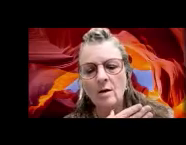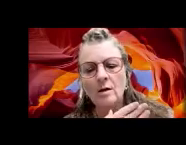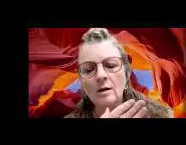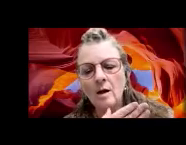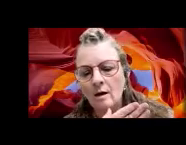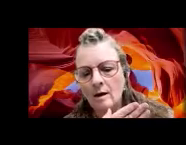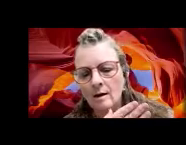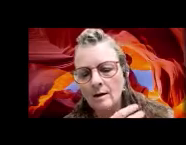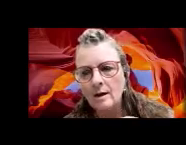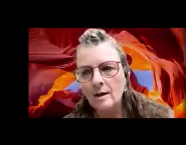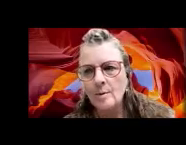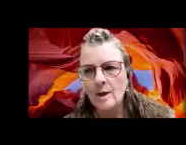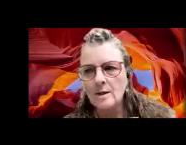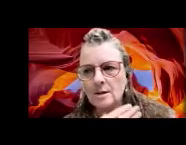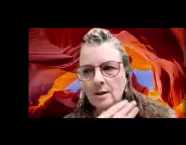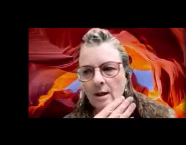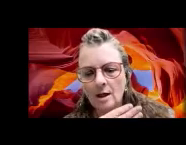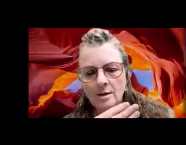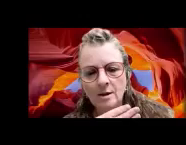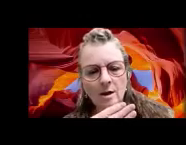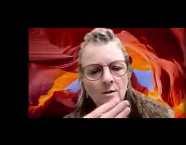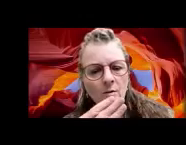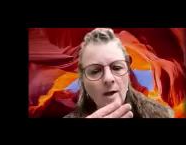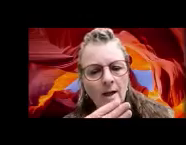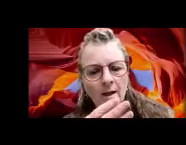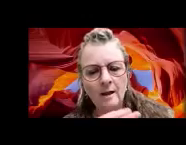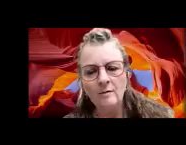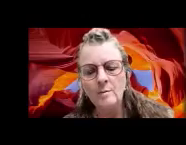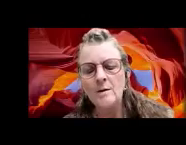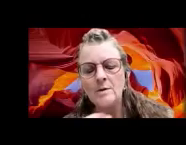all along, but I just got lost along the way, and everybody was